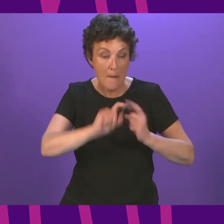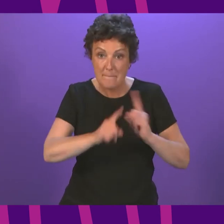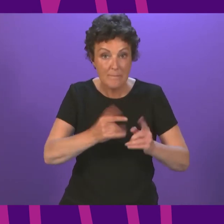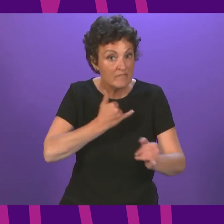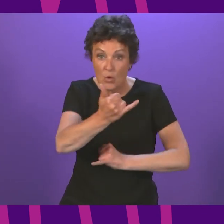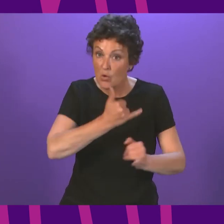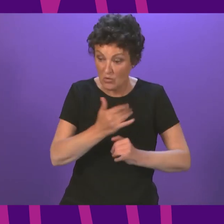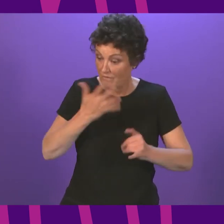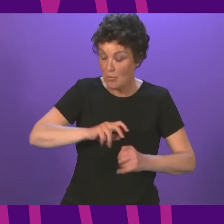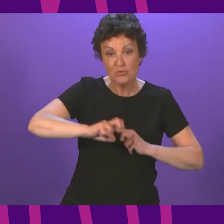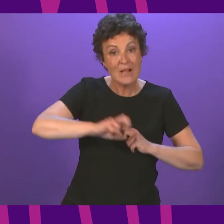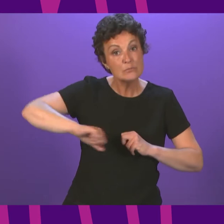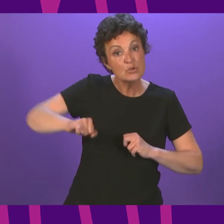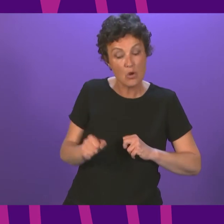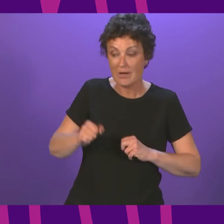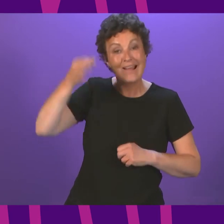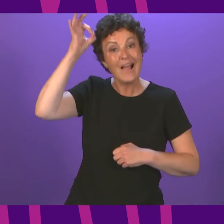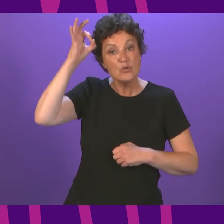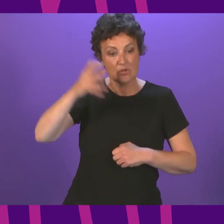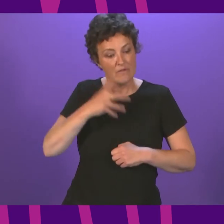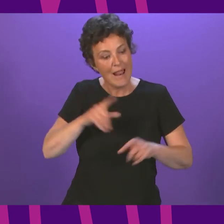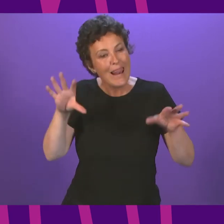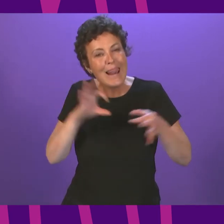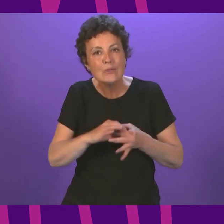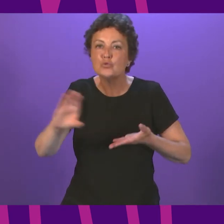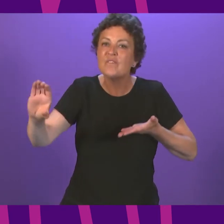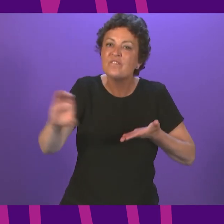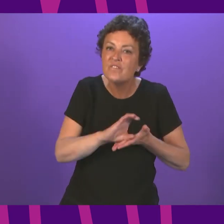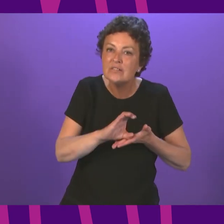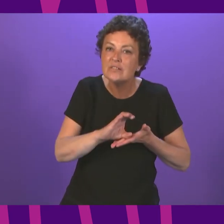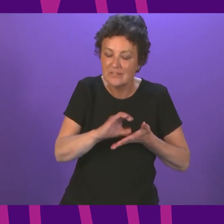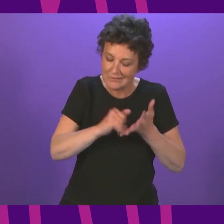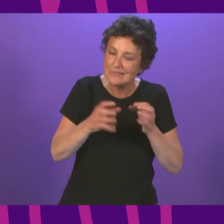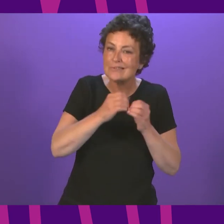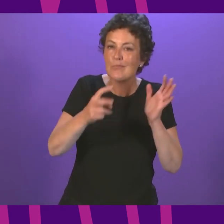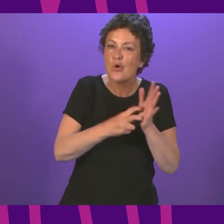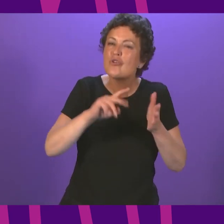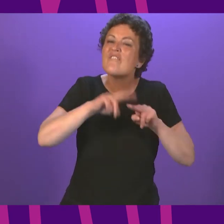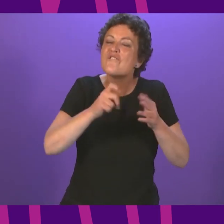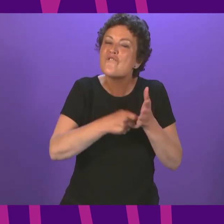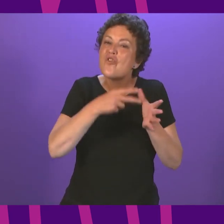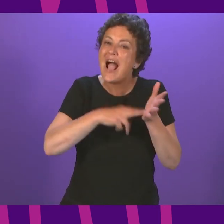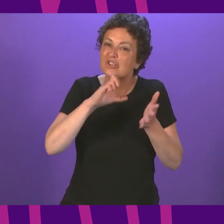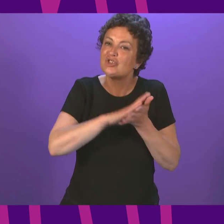and local authorities in relation to funding for franchising, public ownership or BSIPs” that is, bus service improvement partnerships.